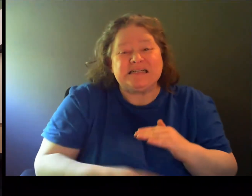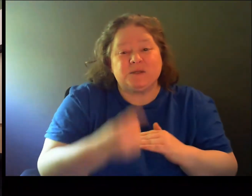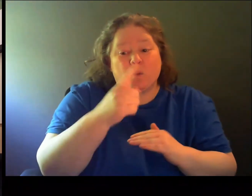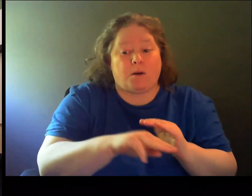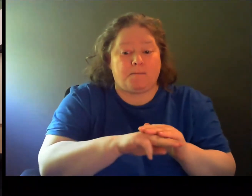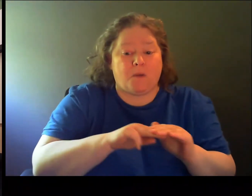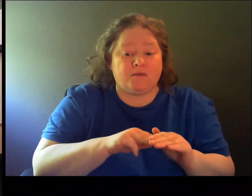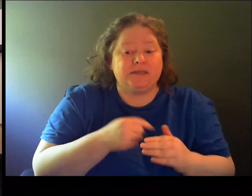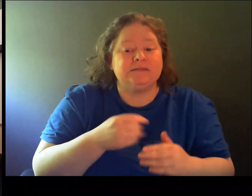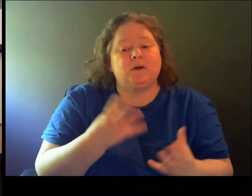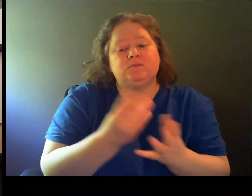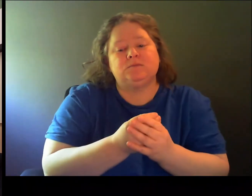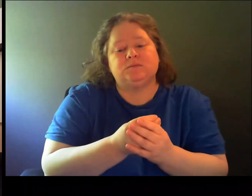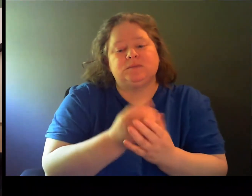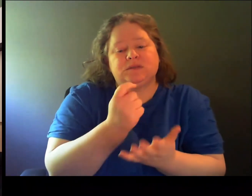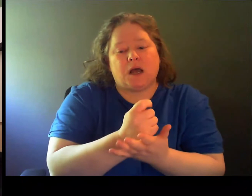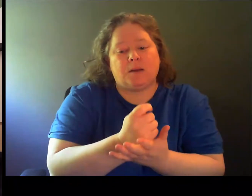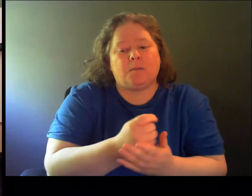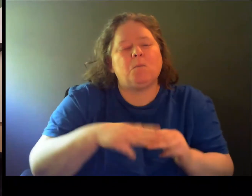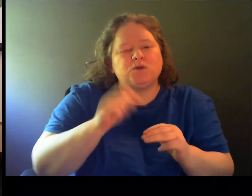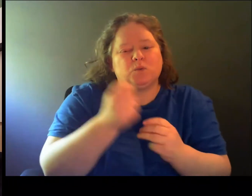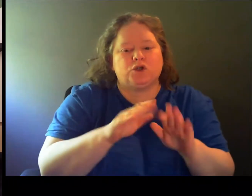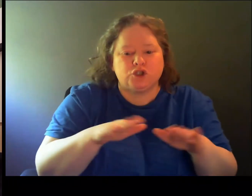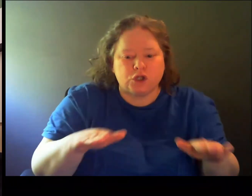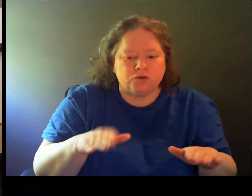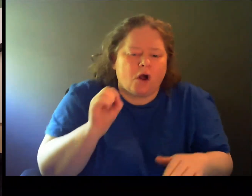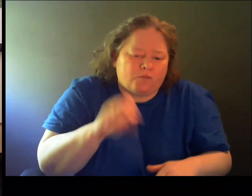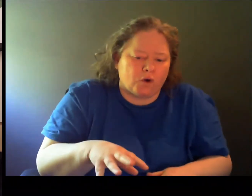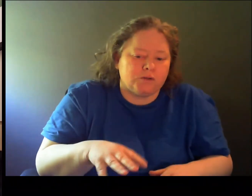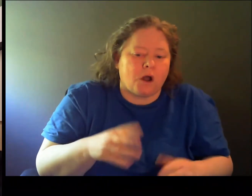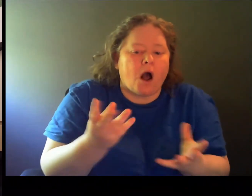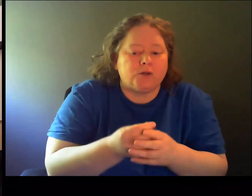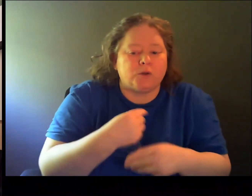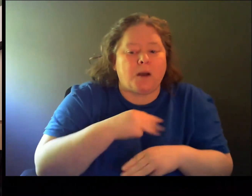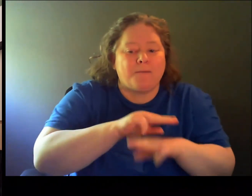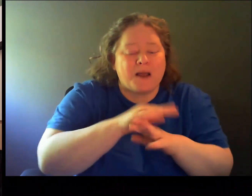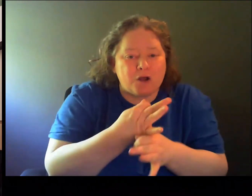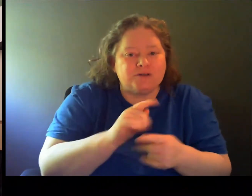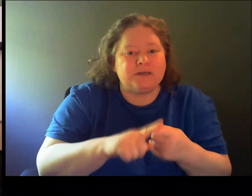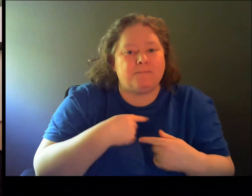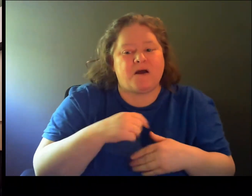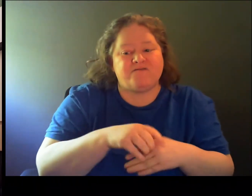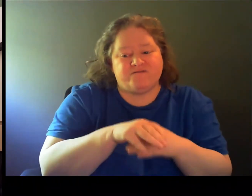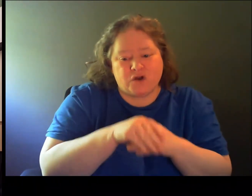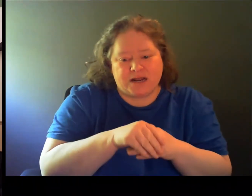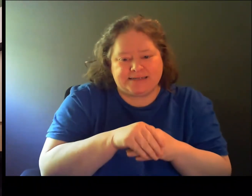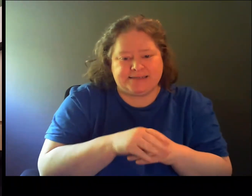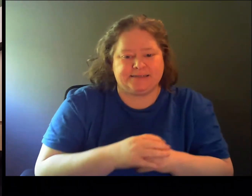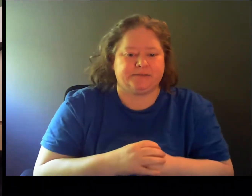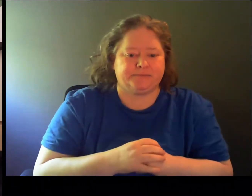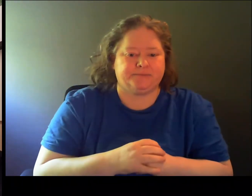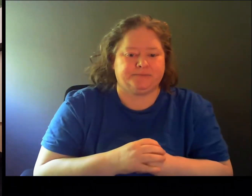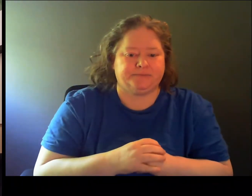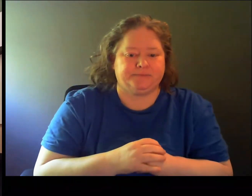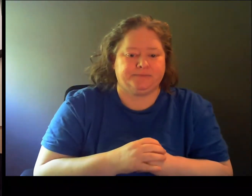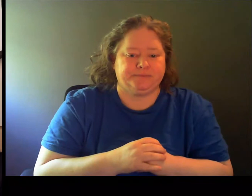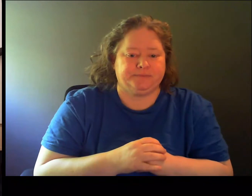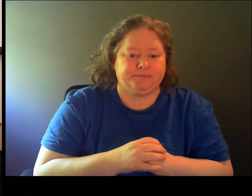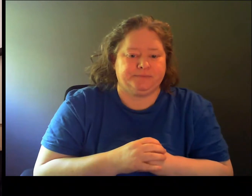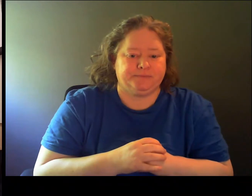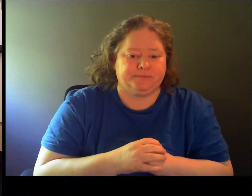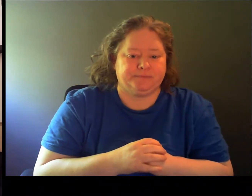and spend some time mainly with the kids, of course, but also my parents and my friends,